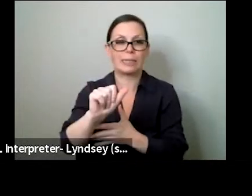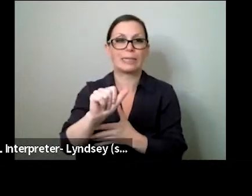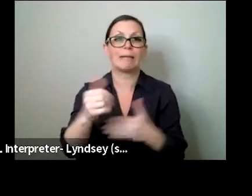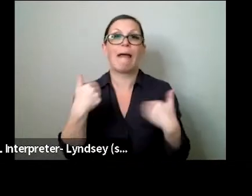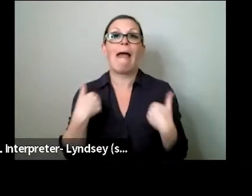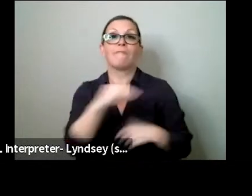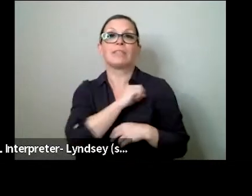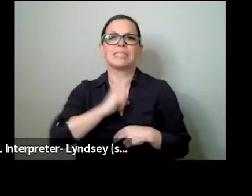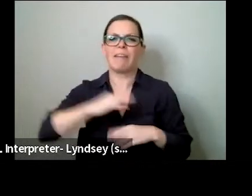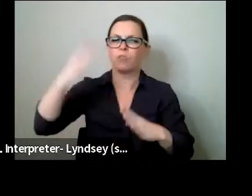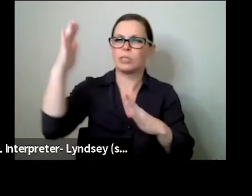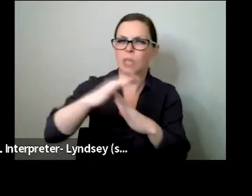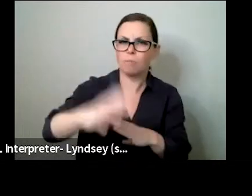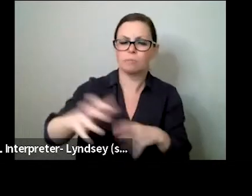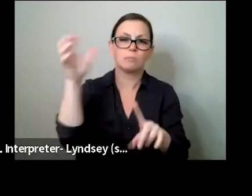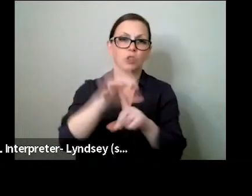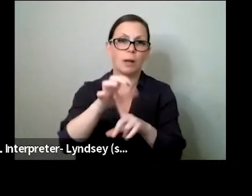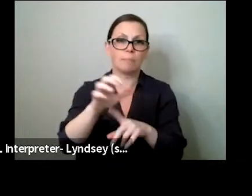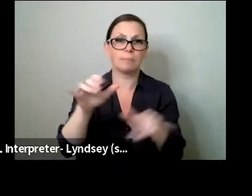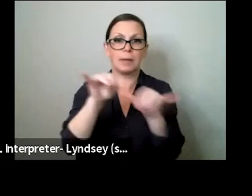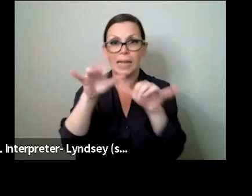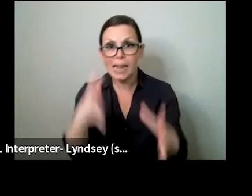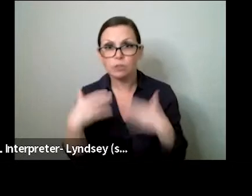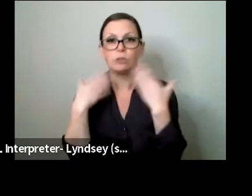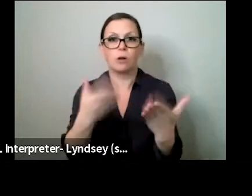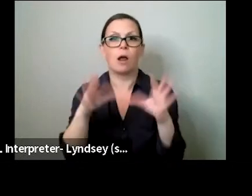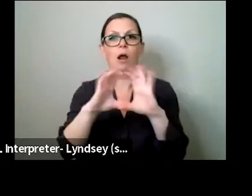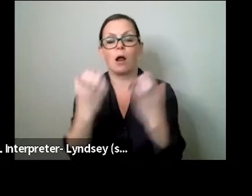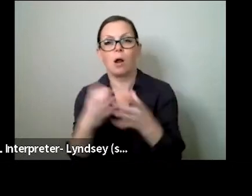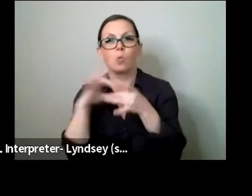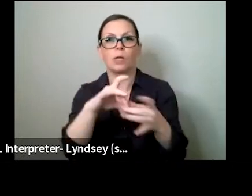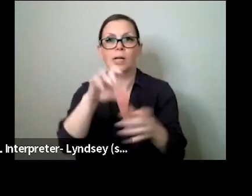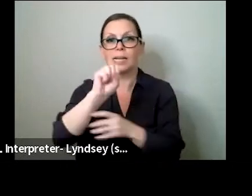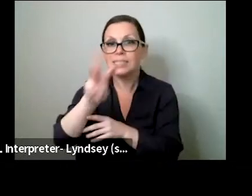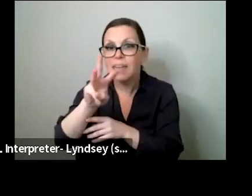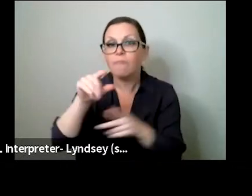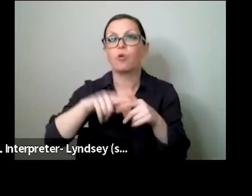and they offer classes about software and equipment.